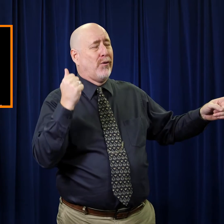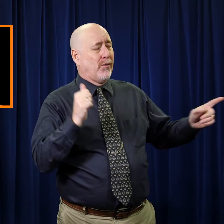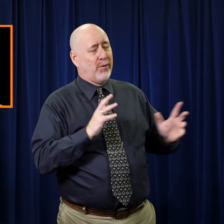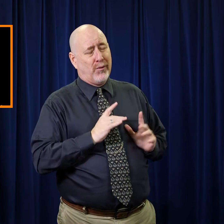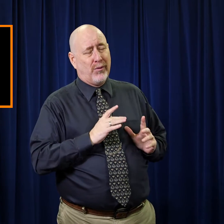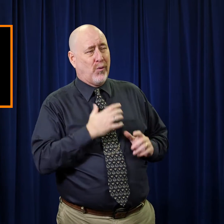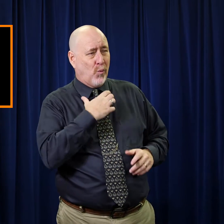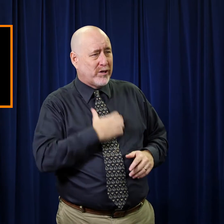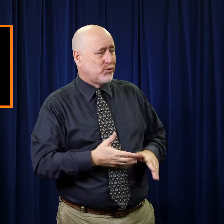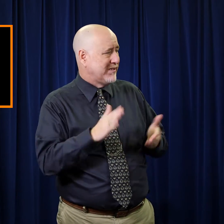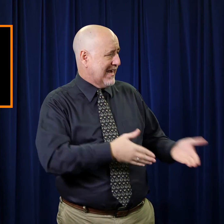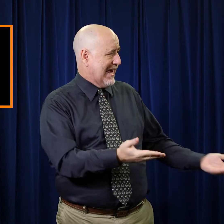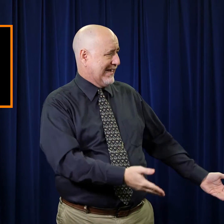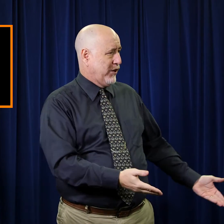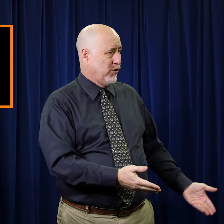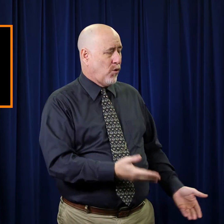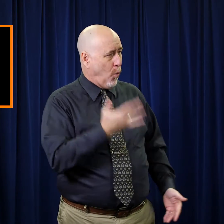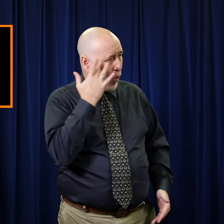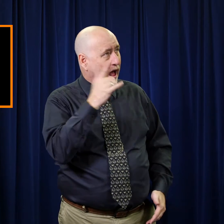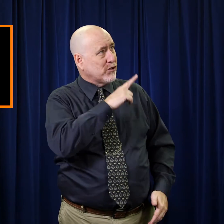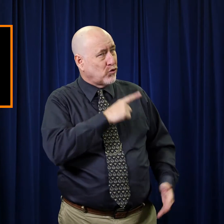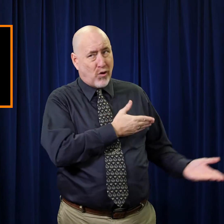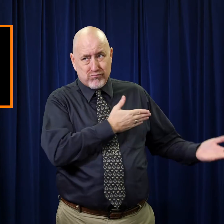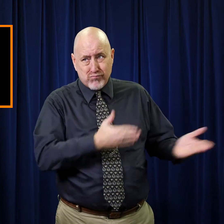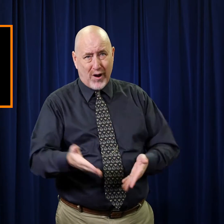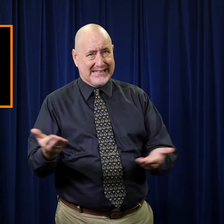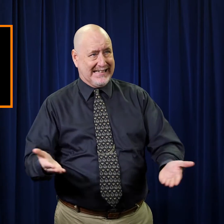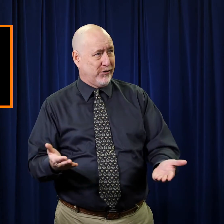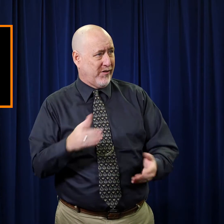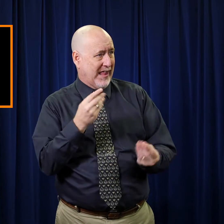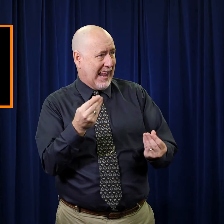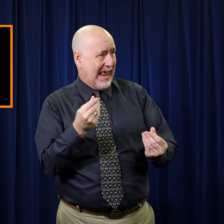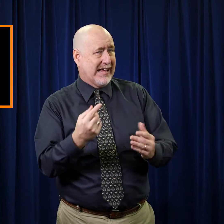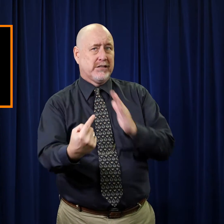If only we had died in this wilderness. Why has the Lord brought us up to this